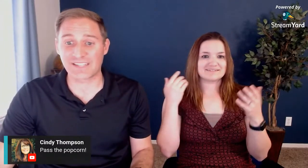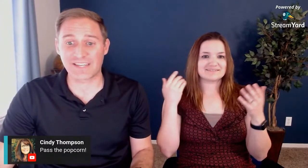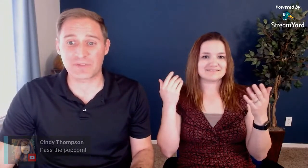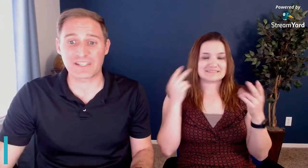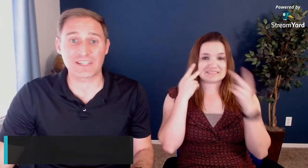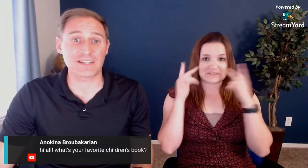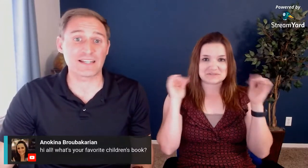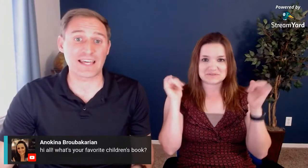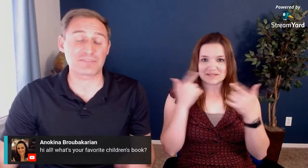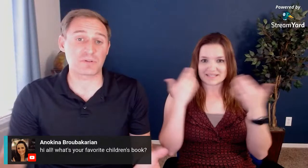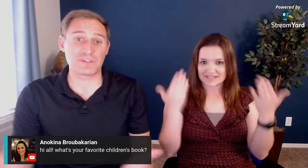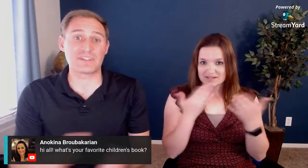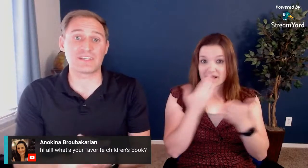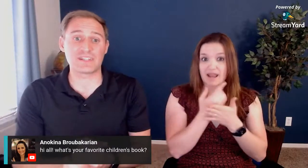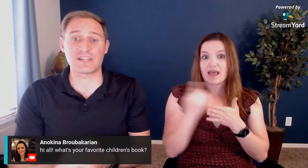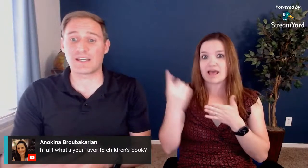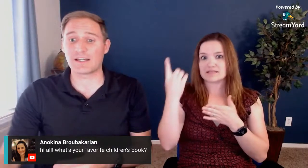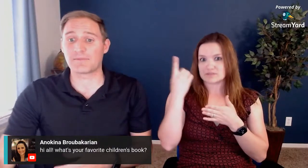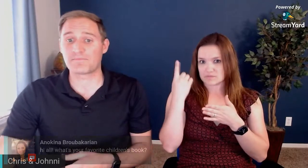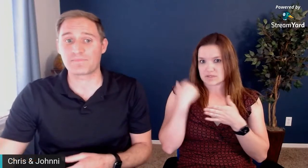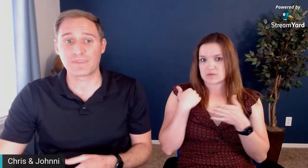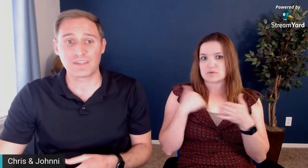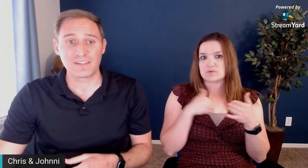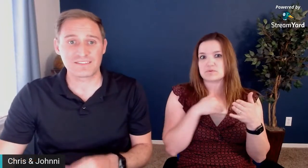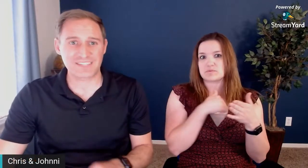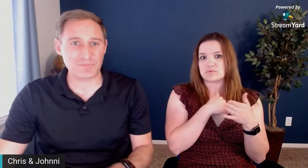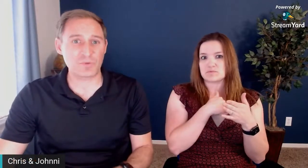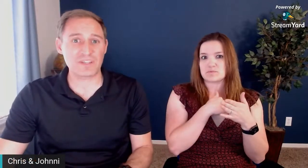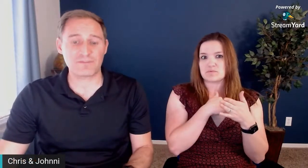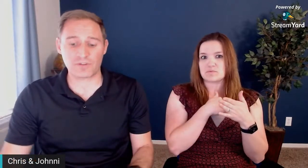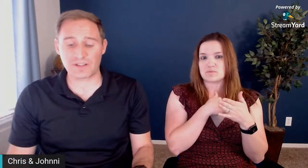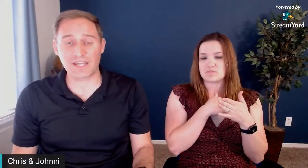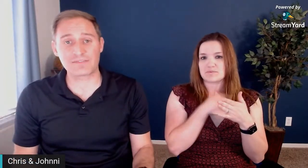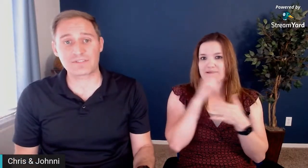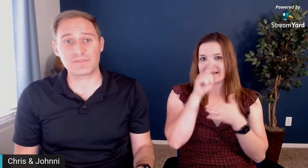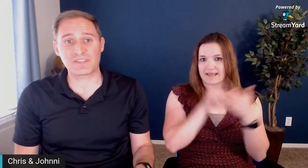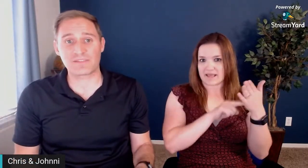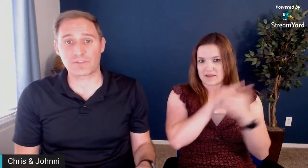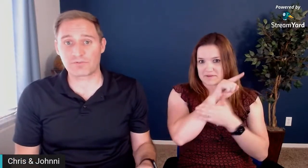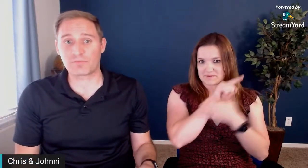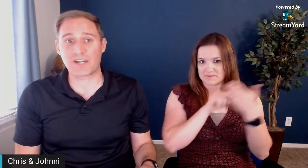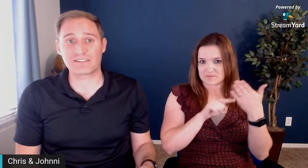everybody again last week we did um skip a week for the live streams and for the group practice